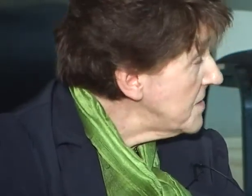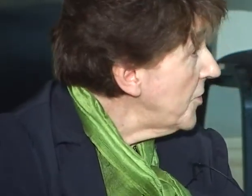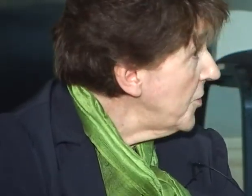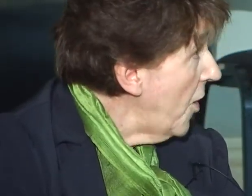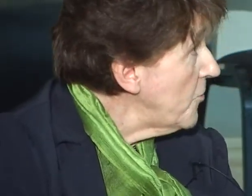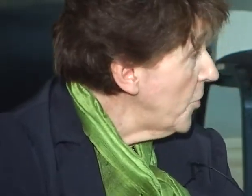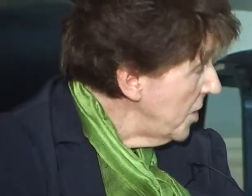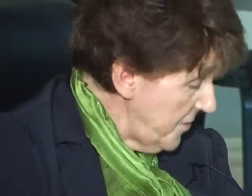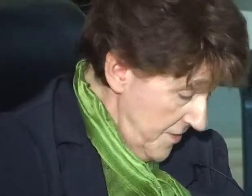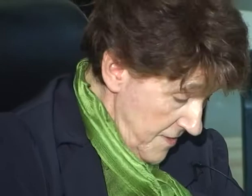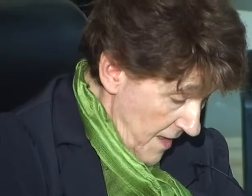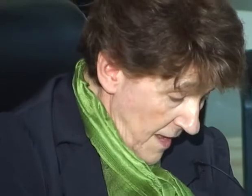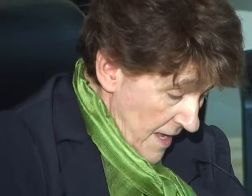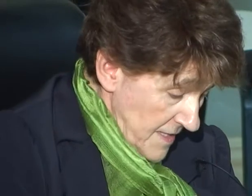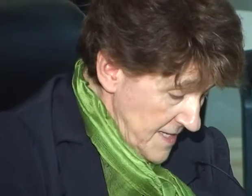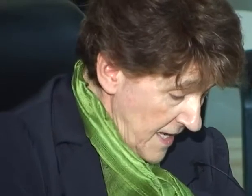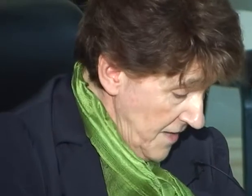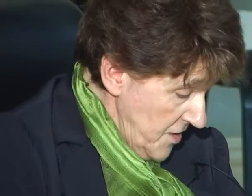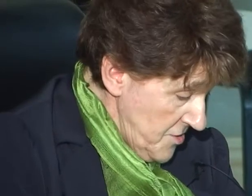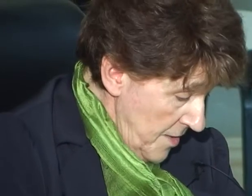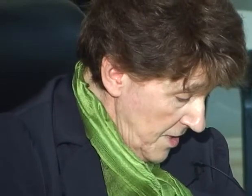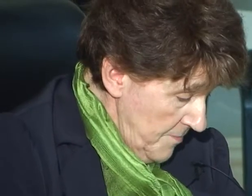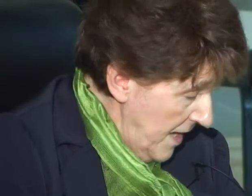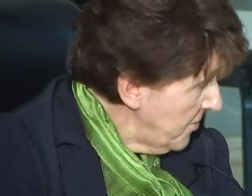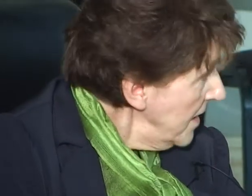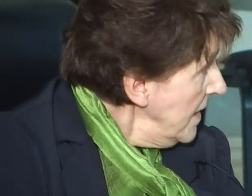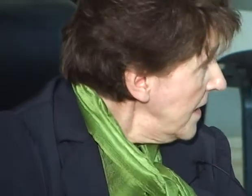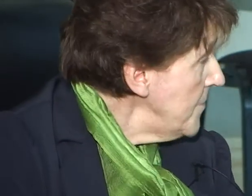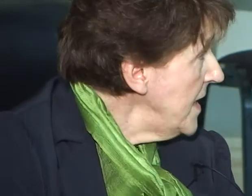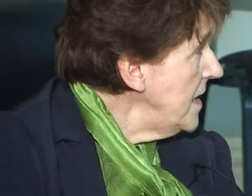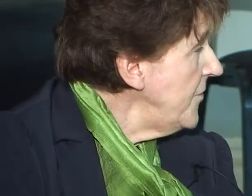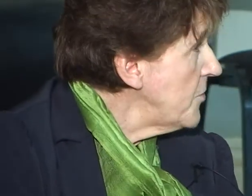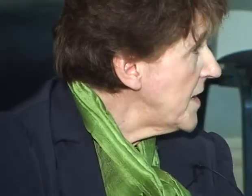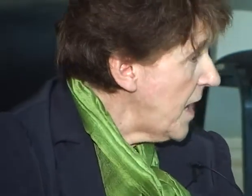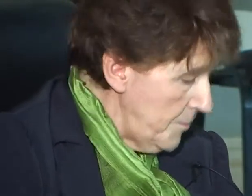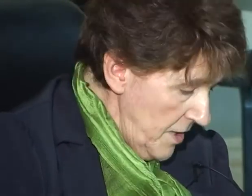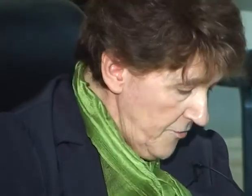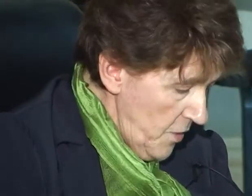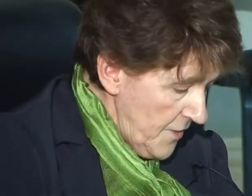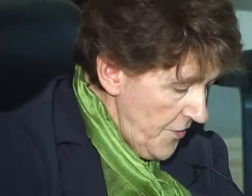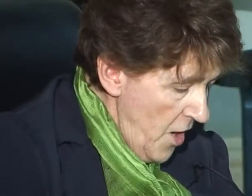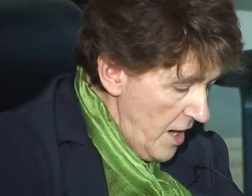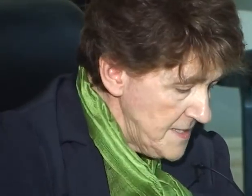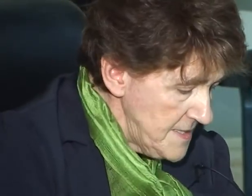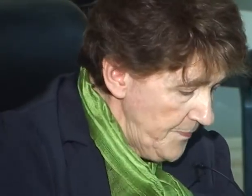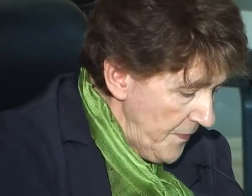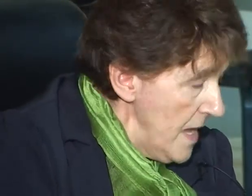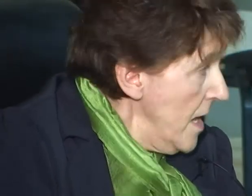are not worth taking the trouble about, let me leave you with a couple of quick thoughts.